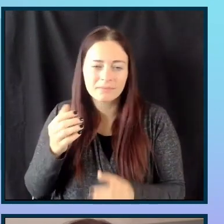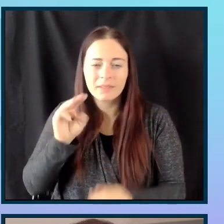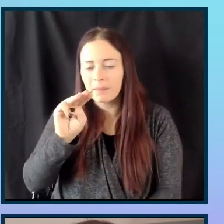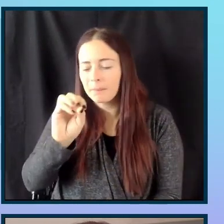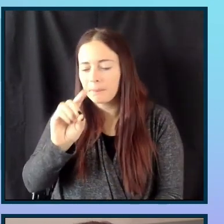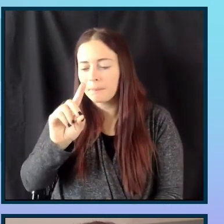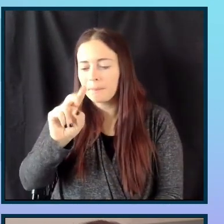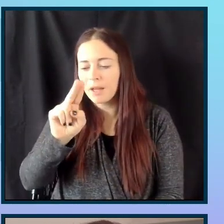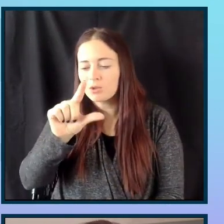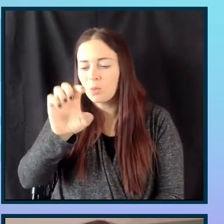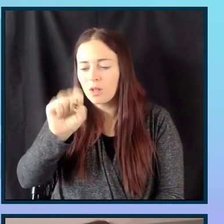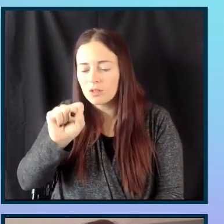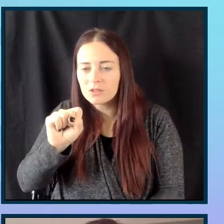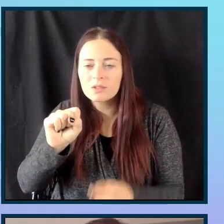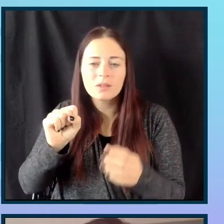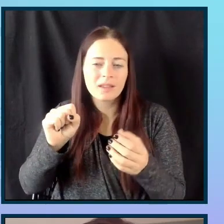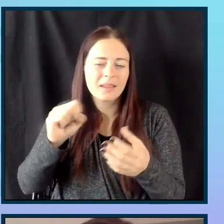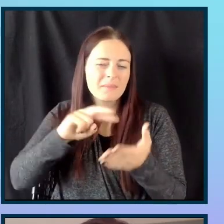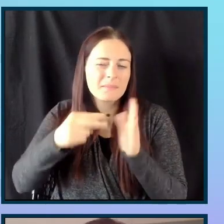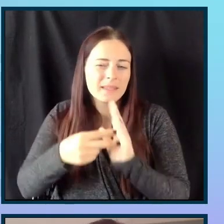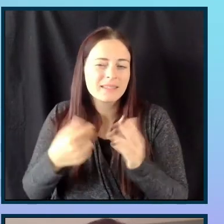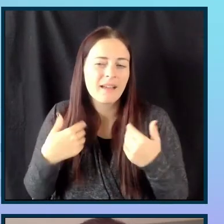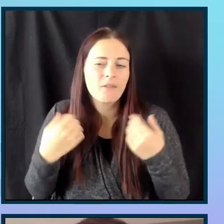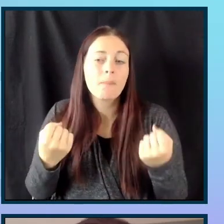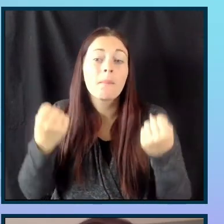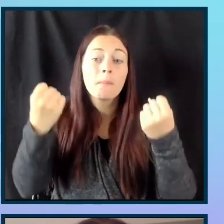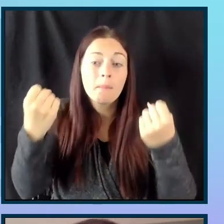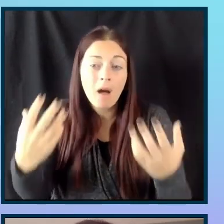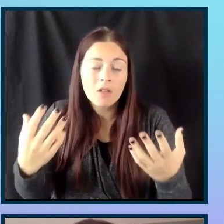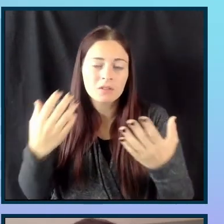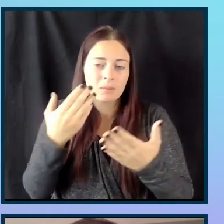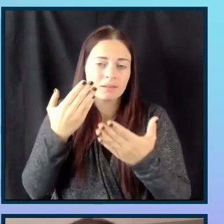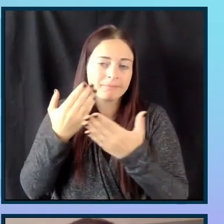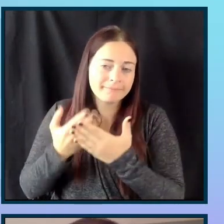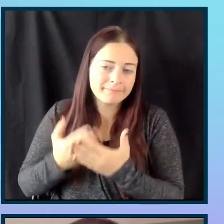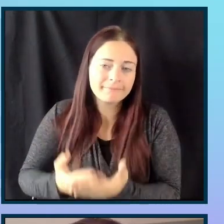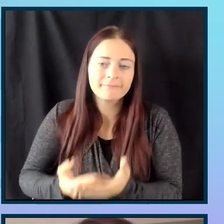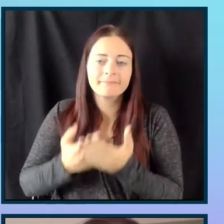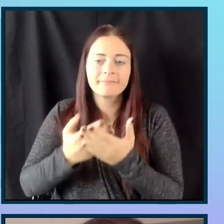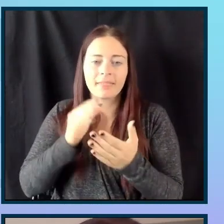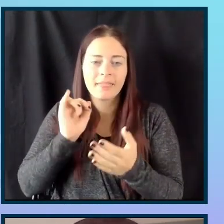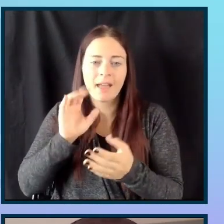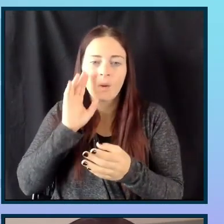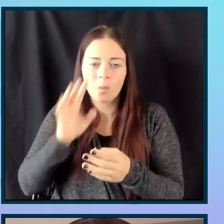So it's more multiple documents that all make up WCAG 3 and that could be published one after the other.